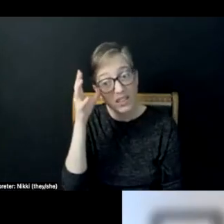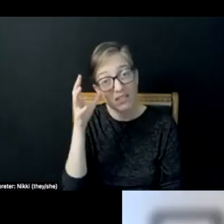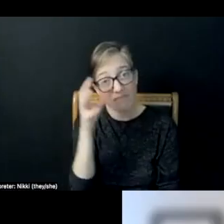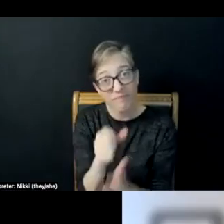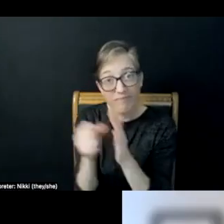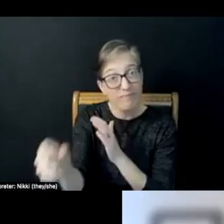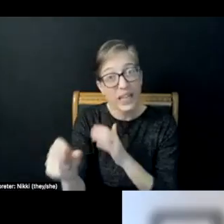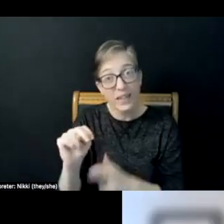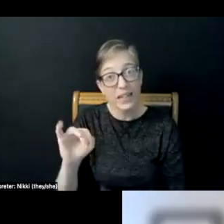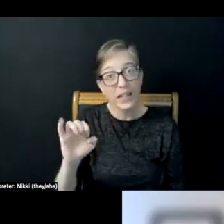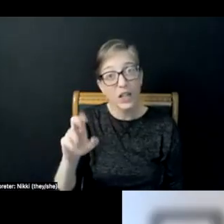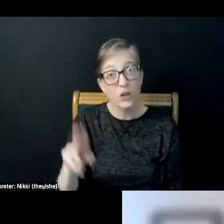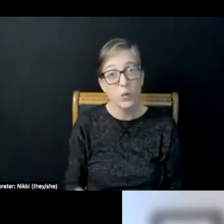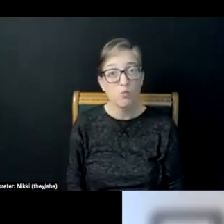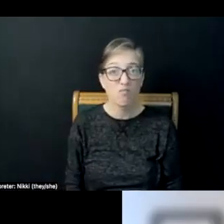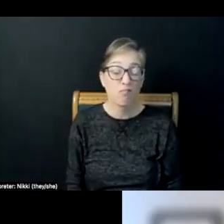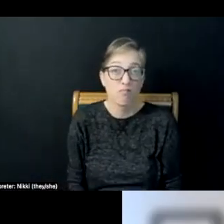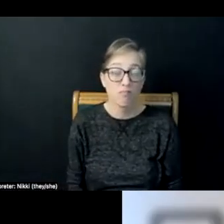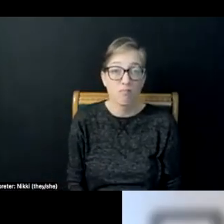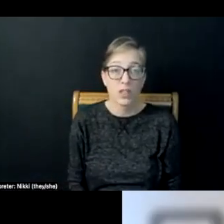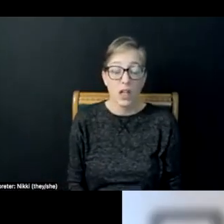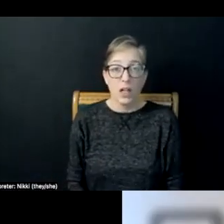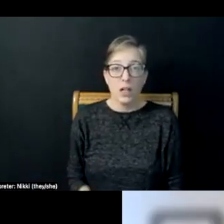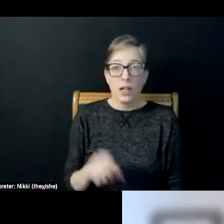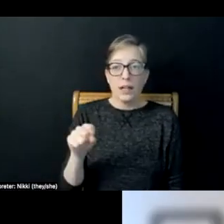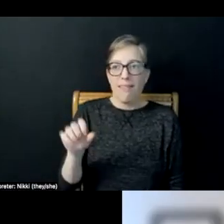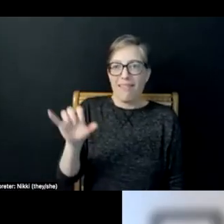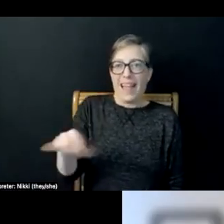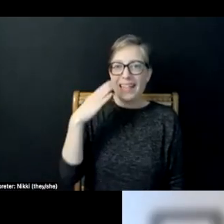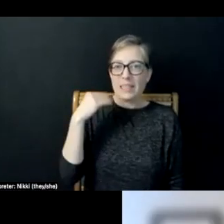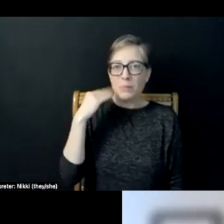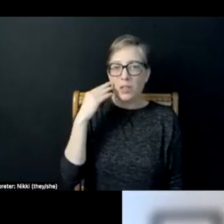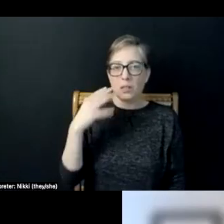I think the experience is so sensory overwhelming.